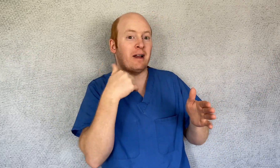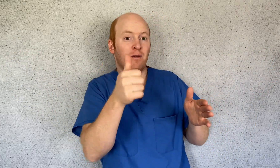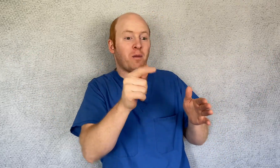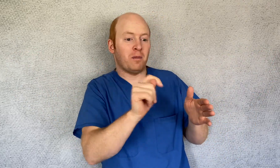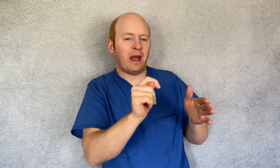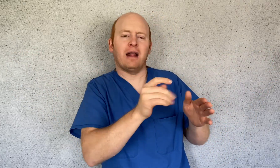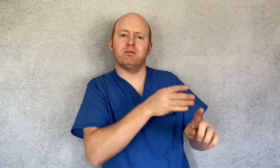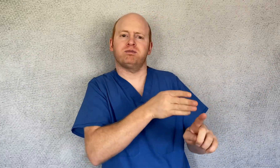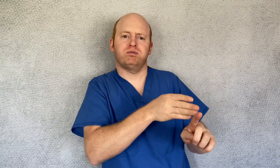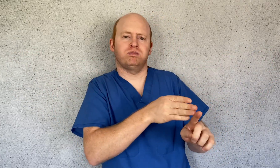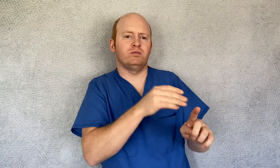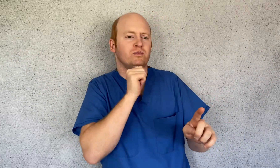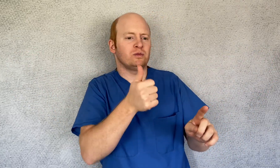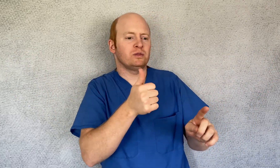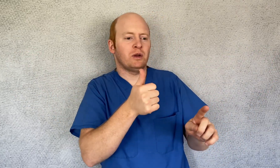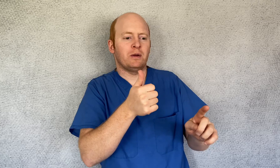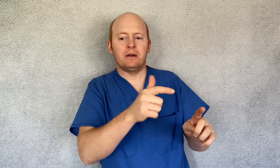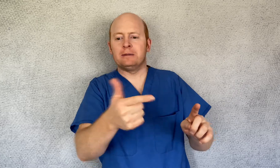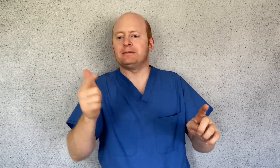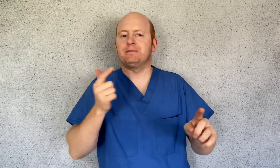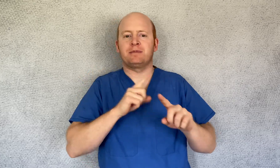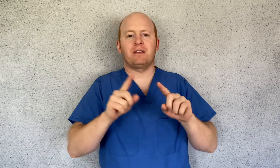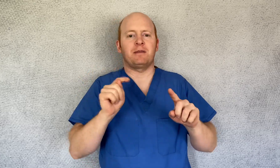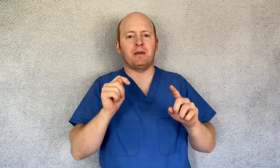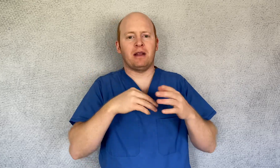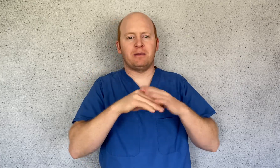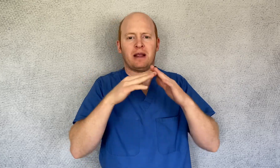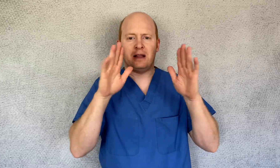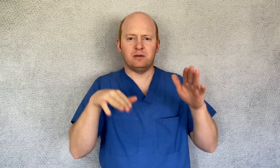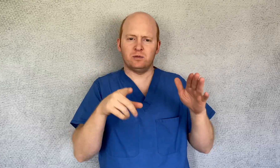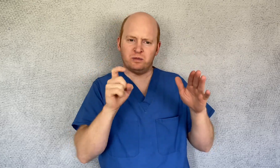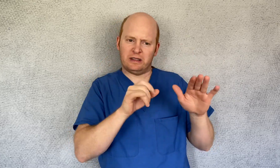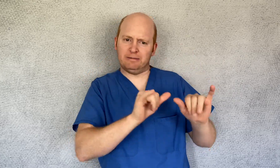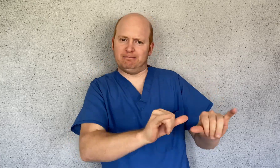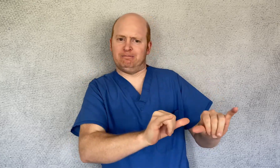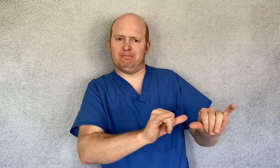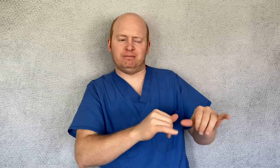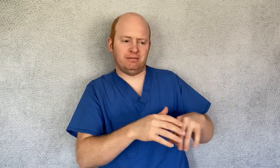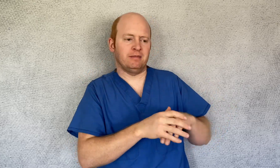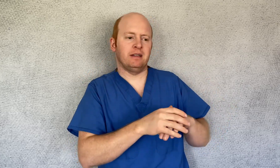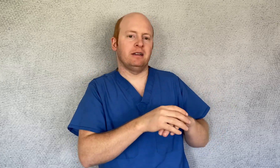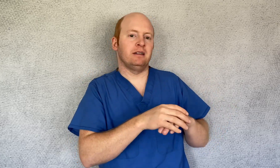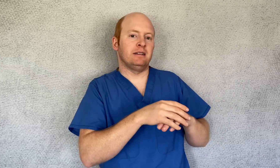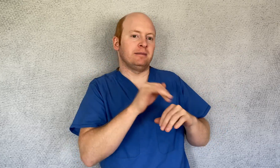If you have your own bathroom, use that one only and don't use other bathrooms in the house.